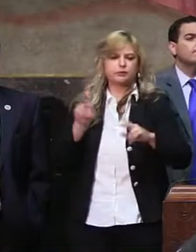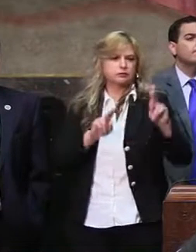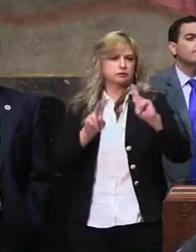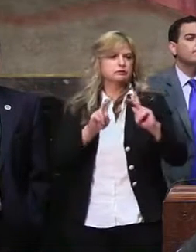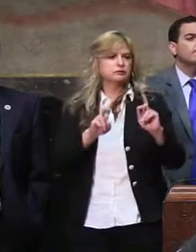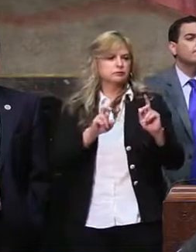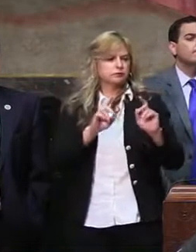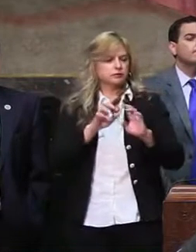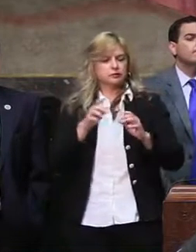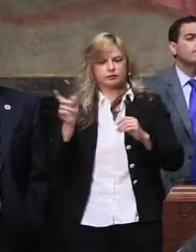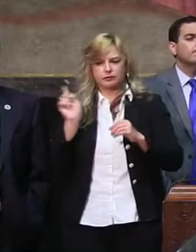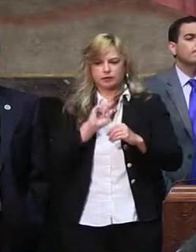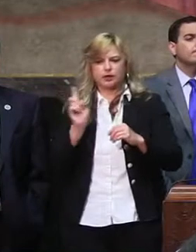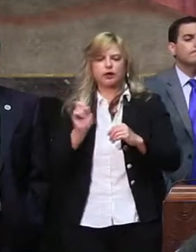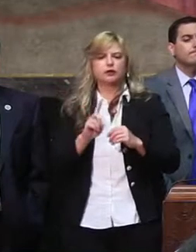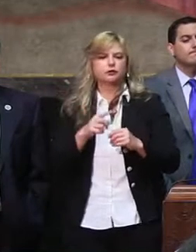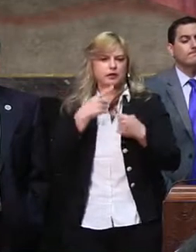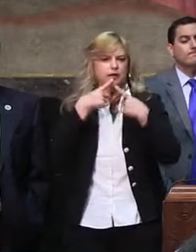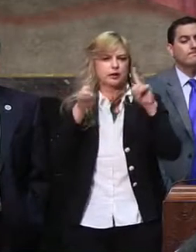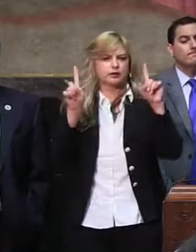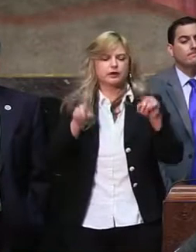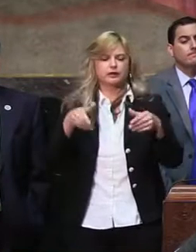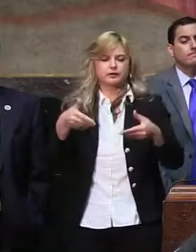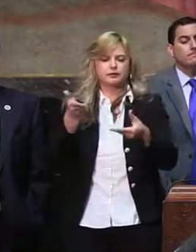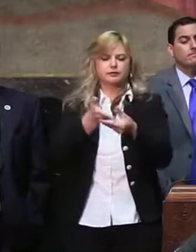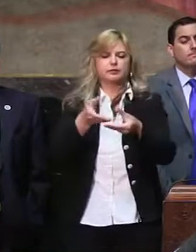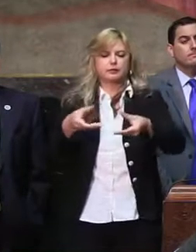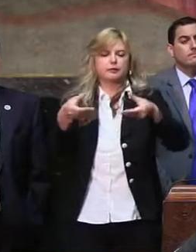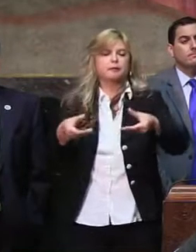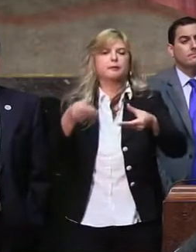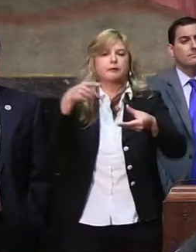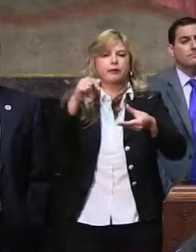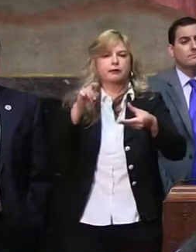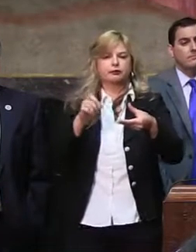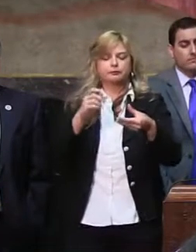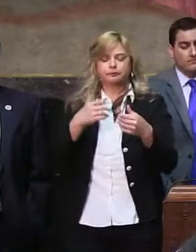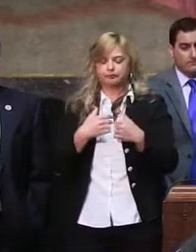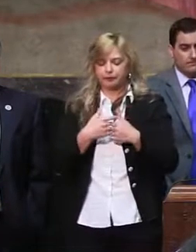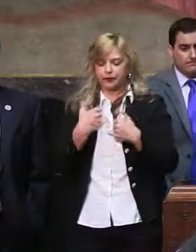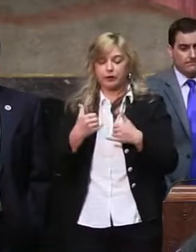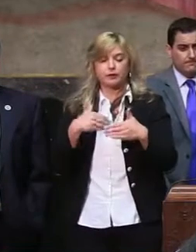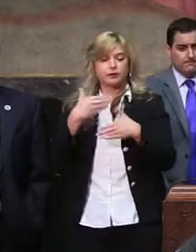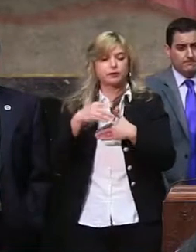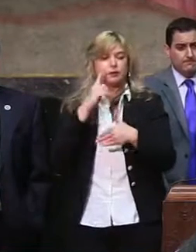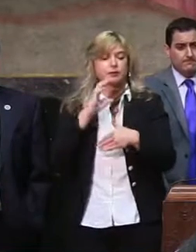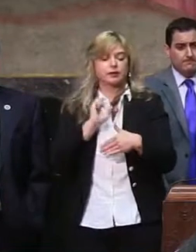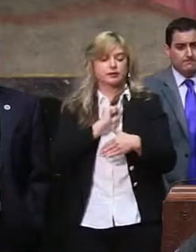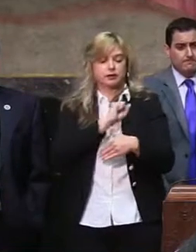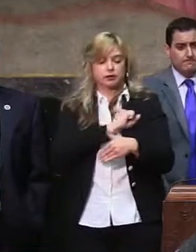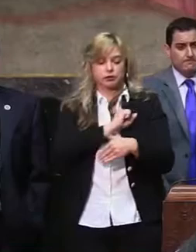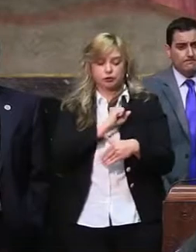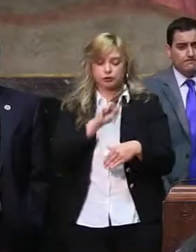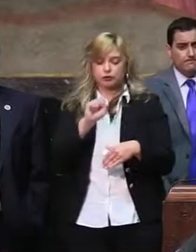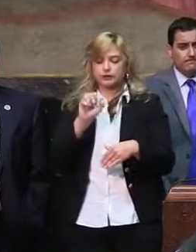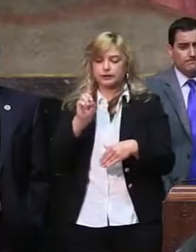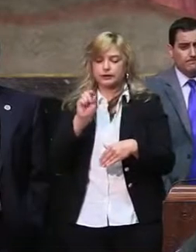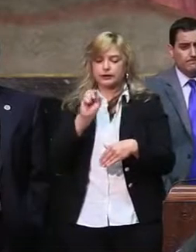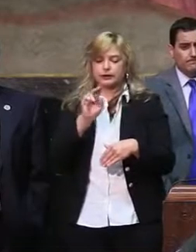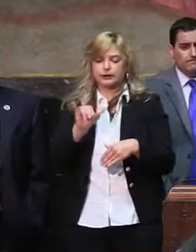package I'm going to be followed by Senator Daniel martini and at the end of